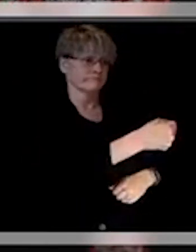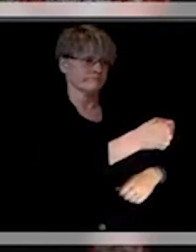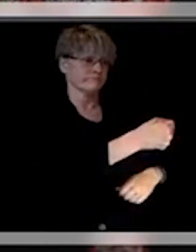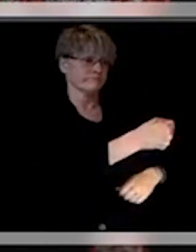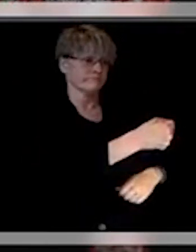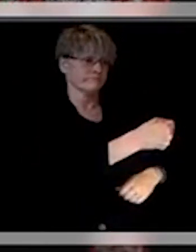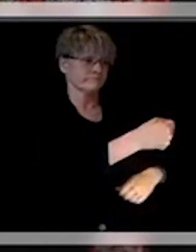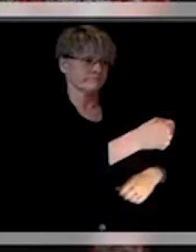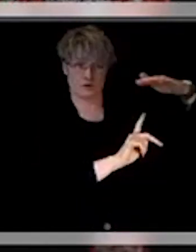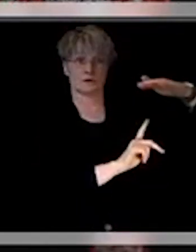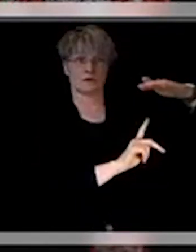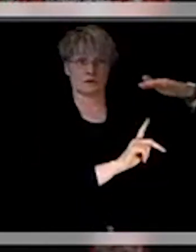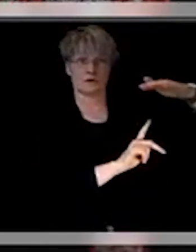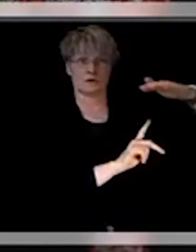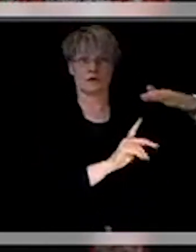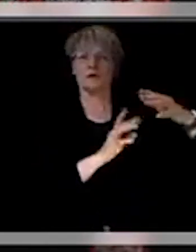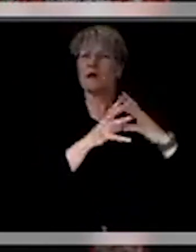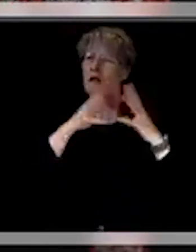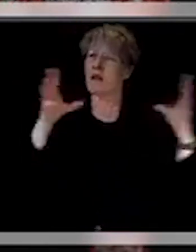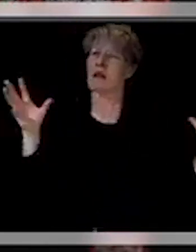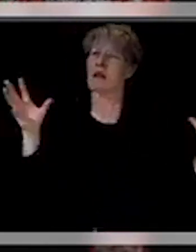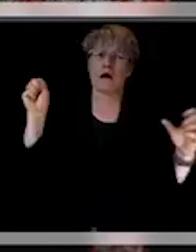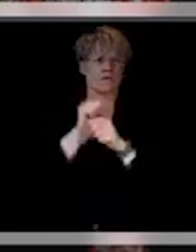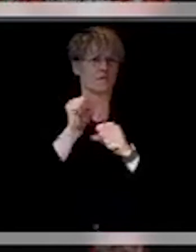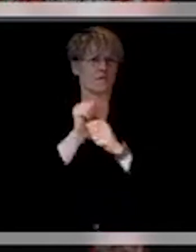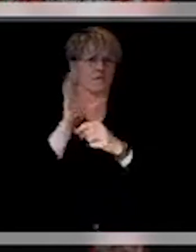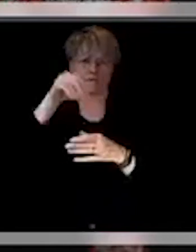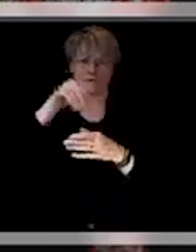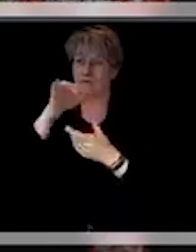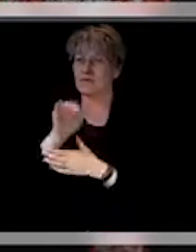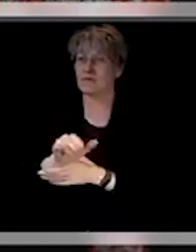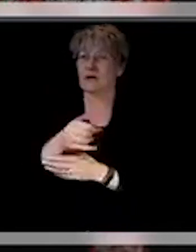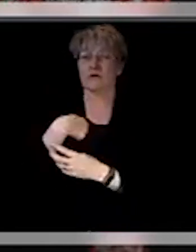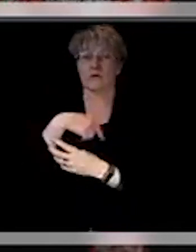our community. We’re isolating those known cases and people who are known to be exposed